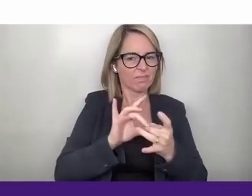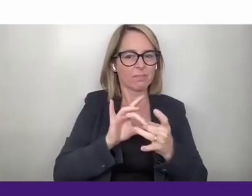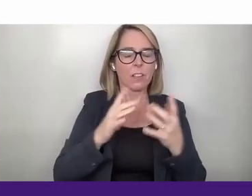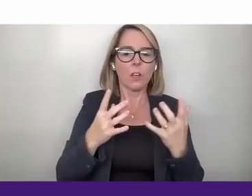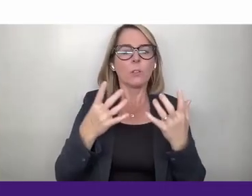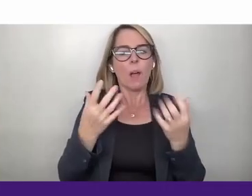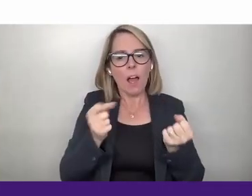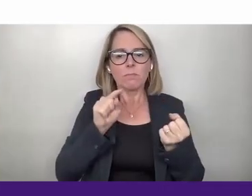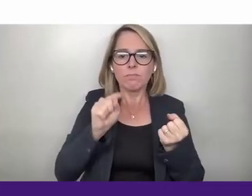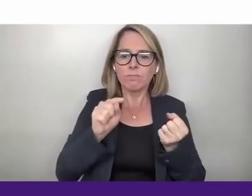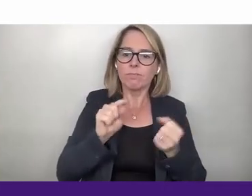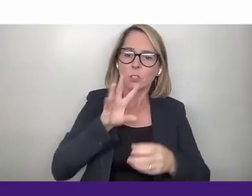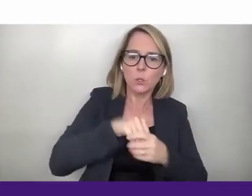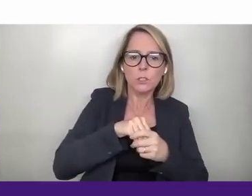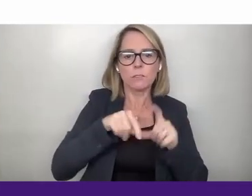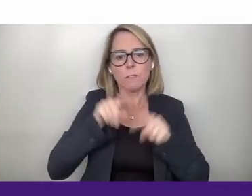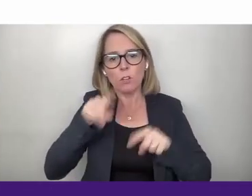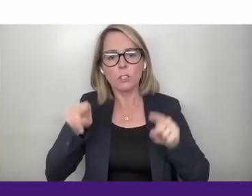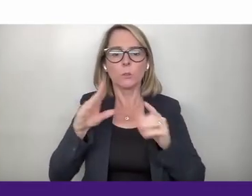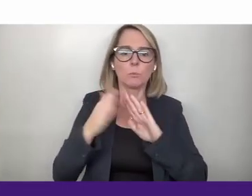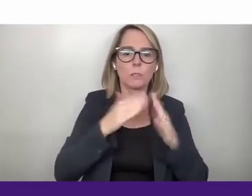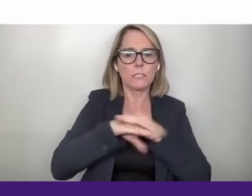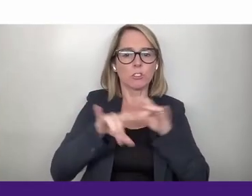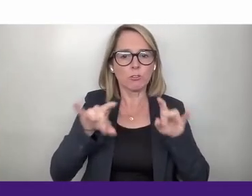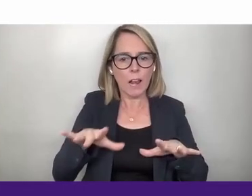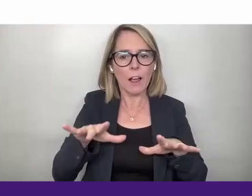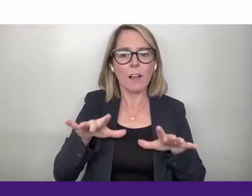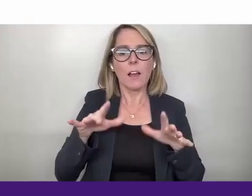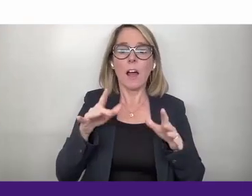of resources available to support health services to embed inclusive healthcare for